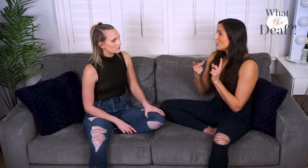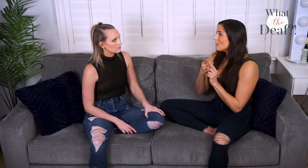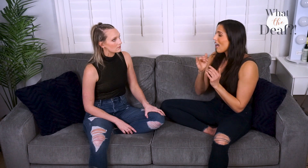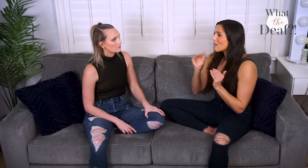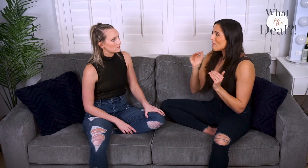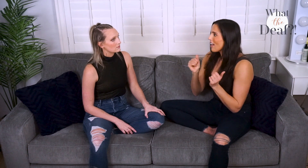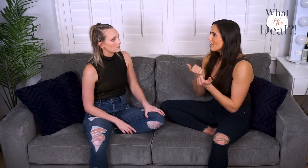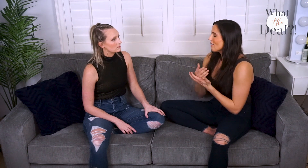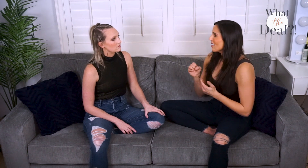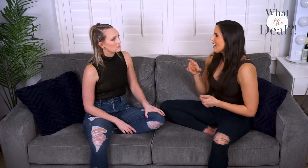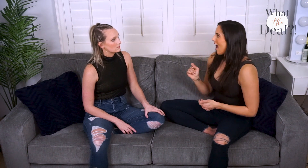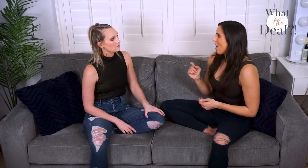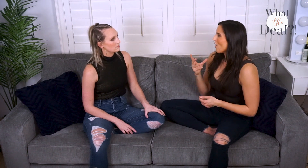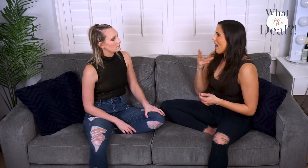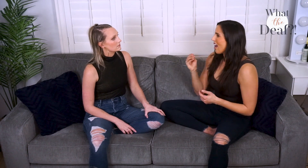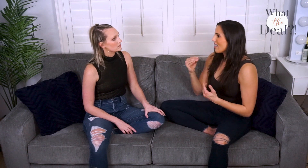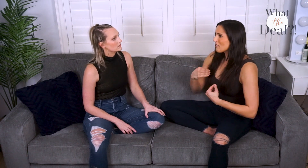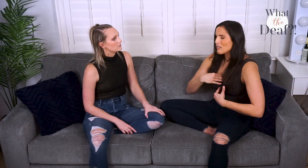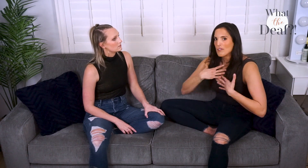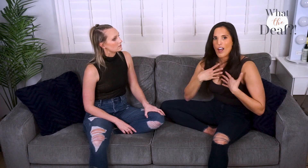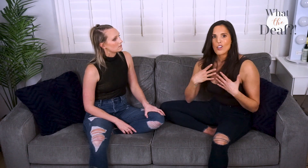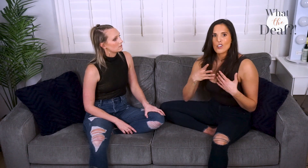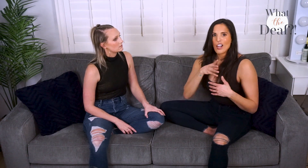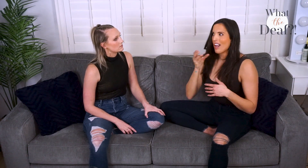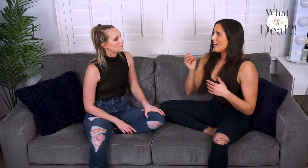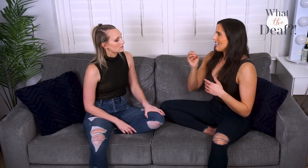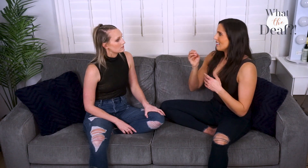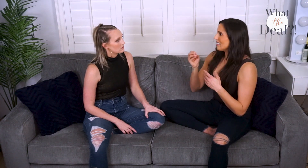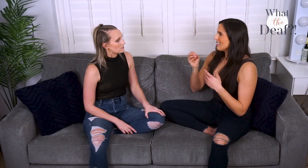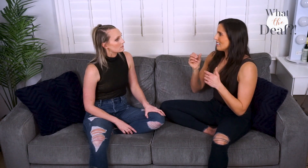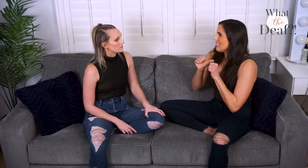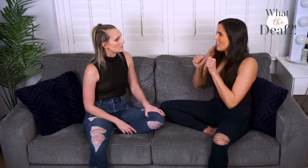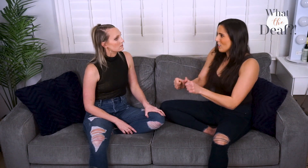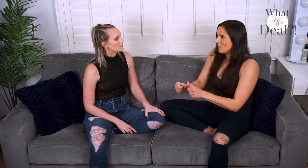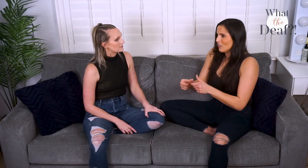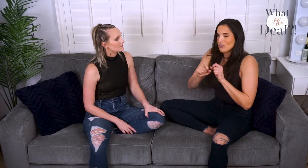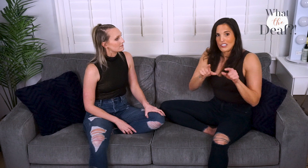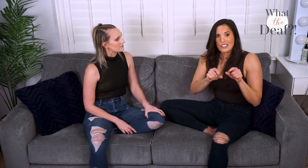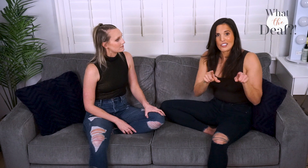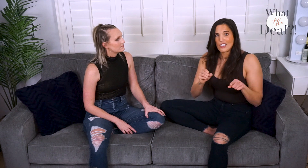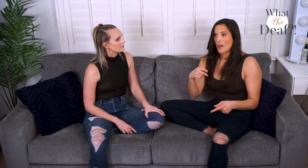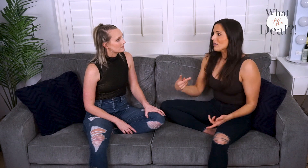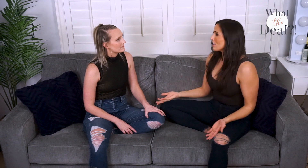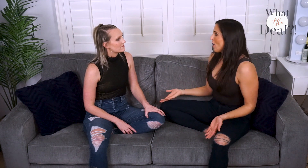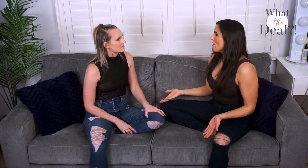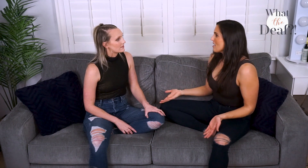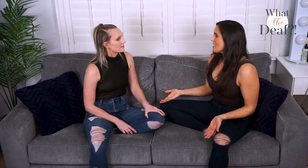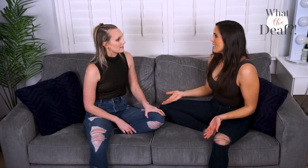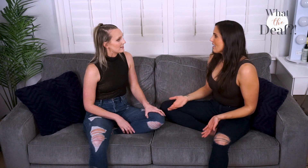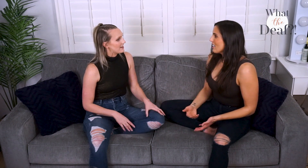to like balance out everything and be inspired, and to continue releasing episodes.